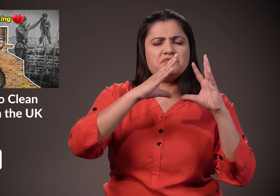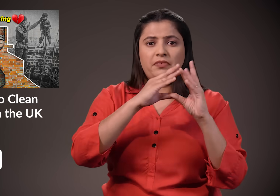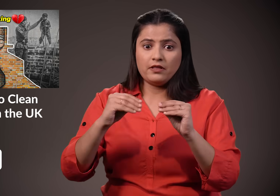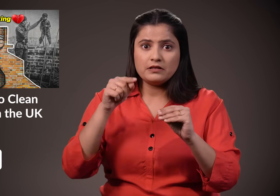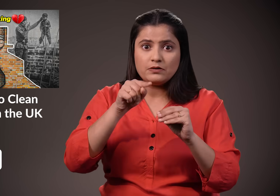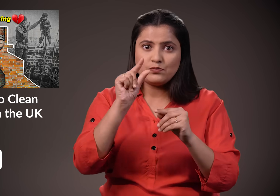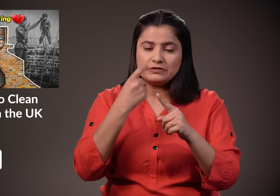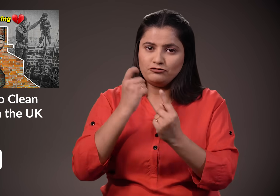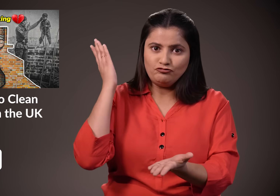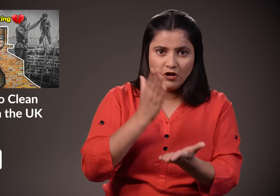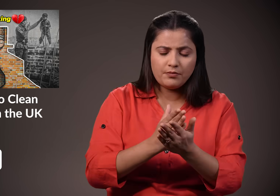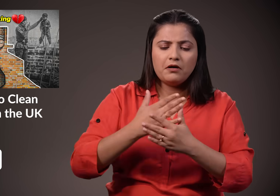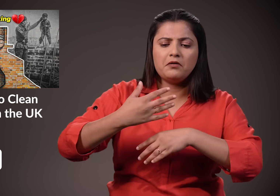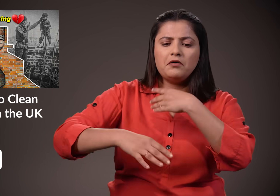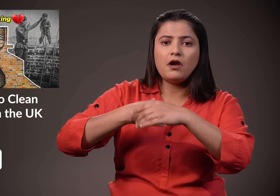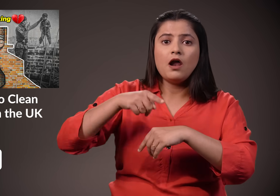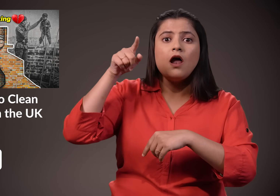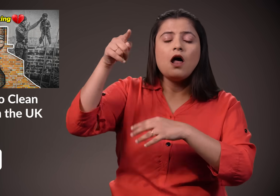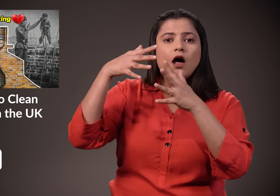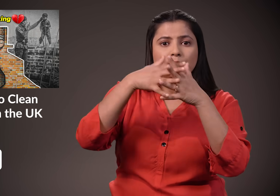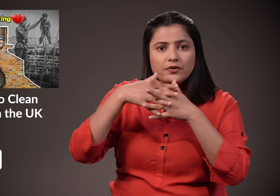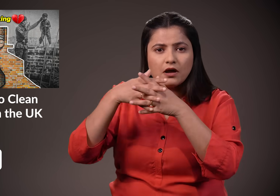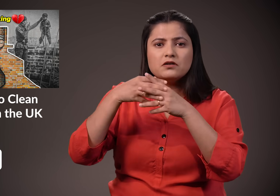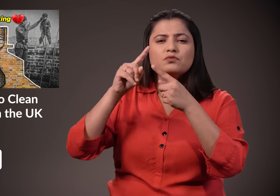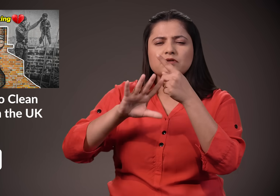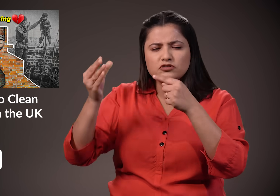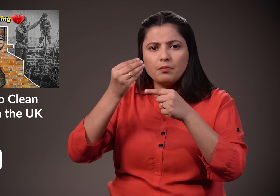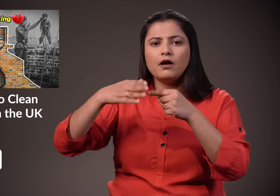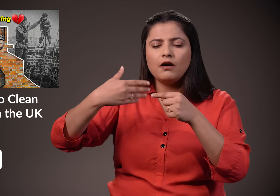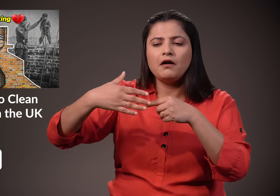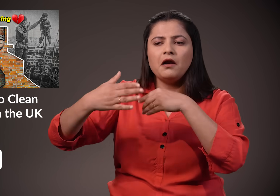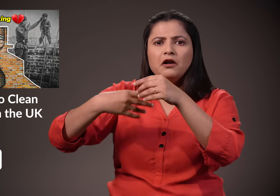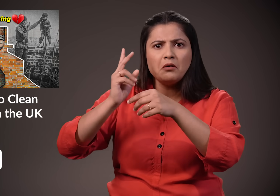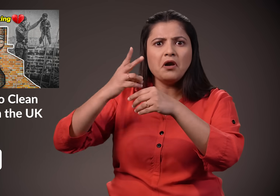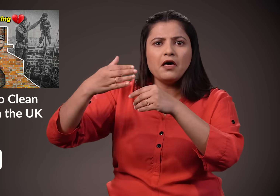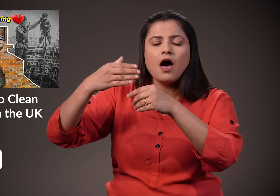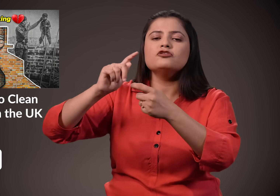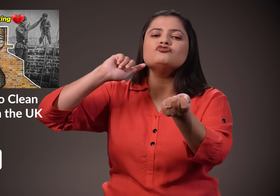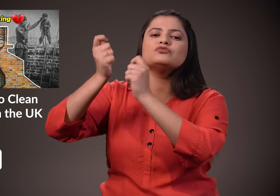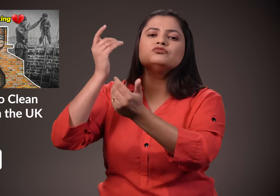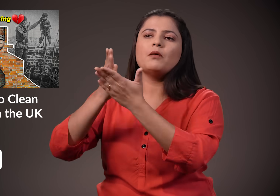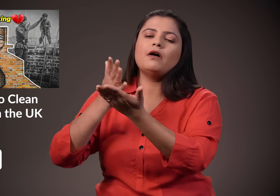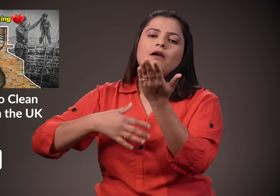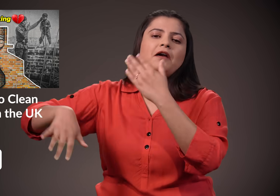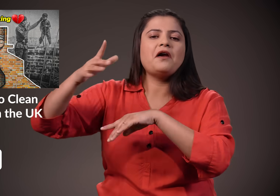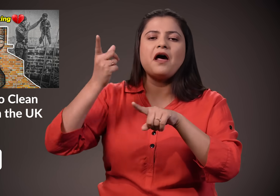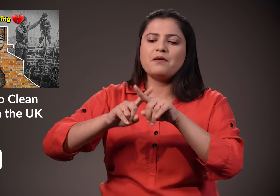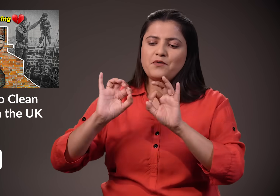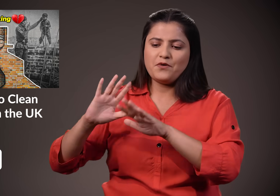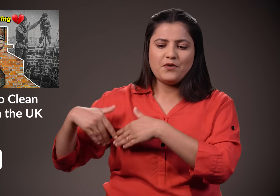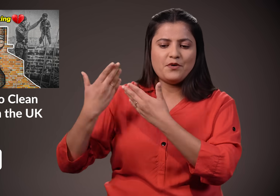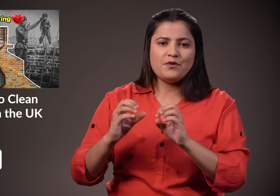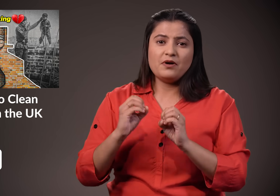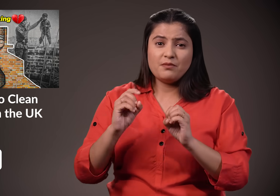Sometime later after the ban in UK, USA too stopped the use of children as chimney sweeps.